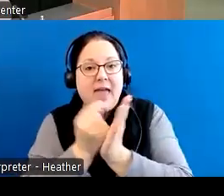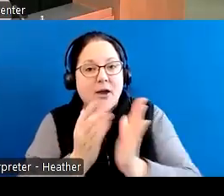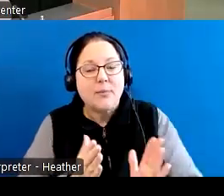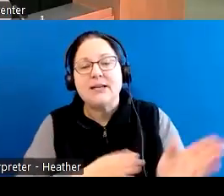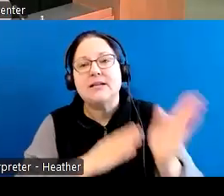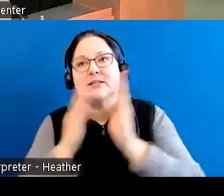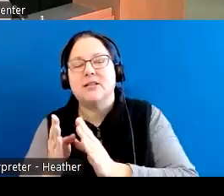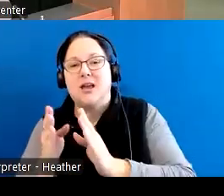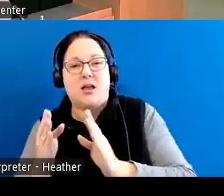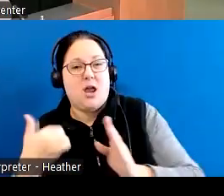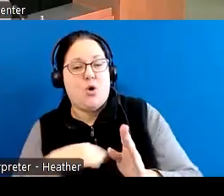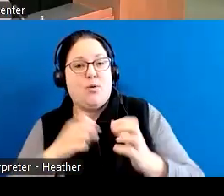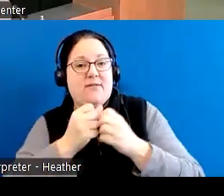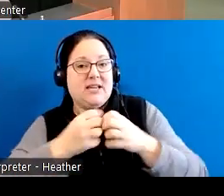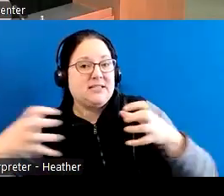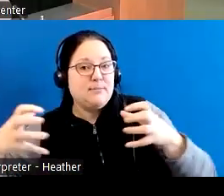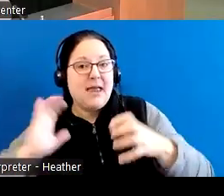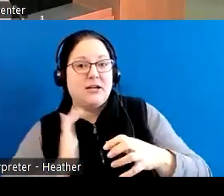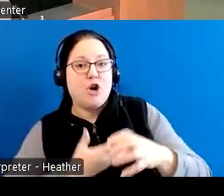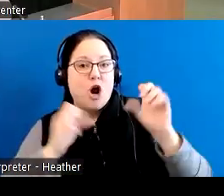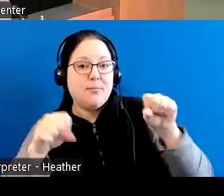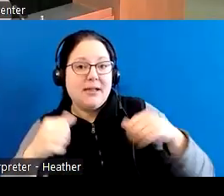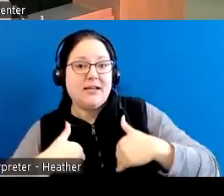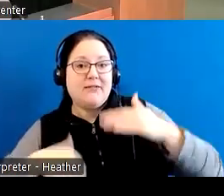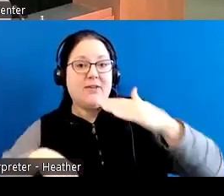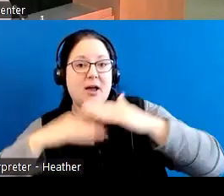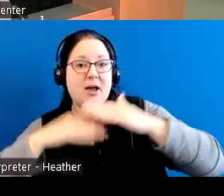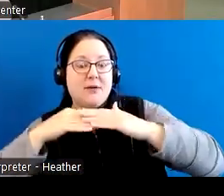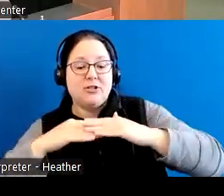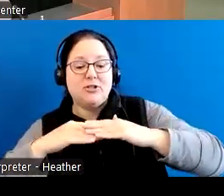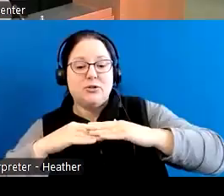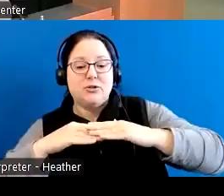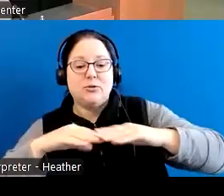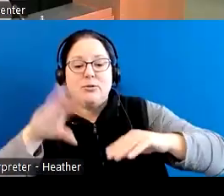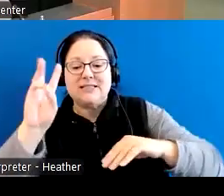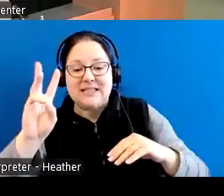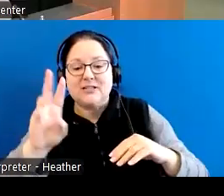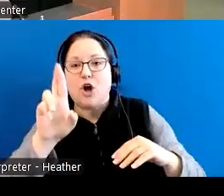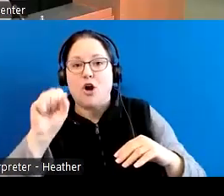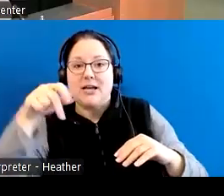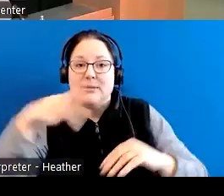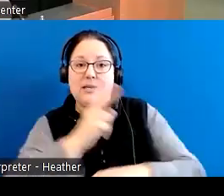we have expanded our capability to have up to six RSP patients at a time. So who are these kids that